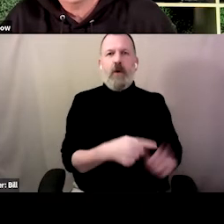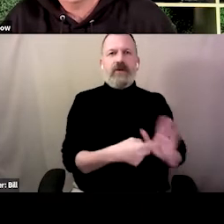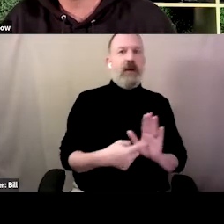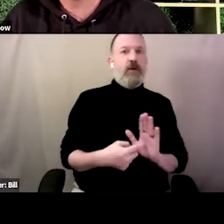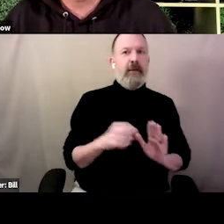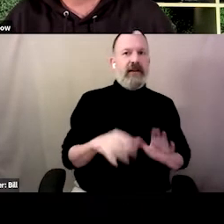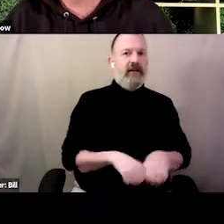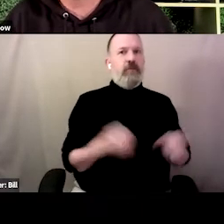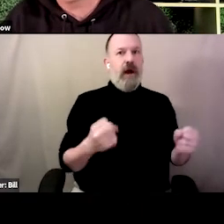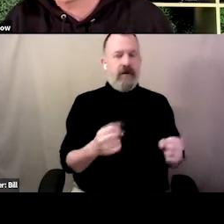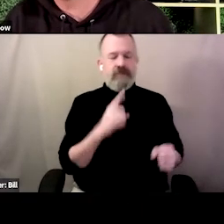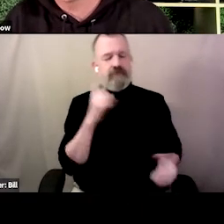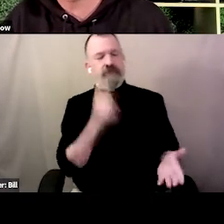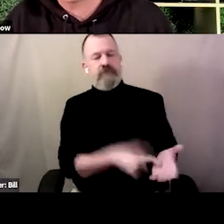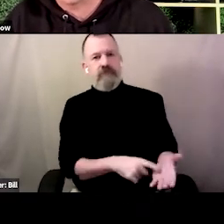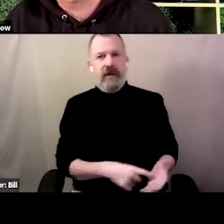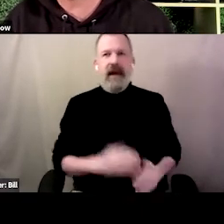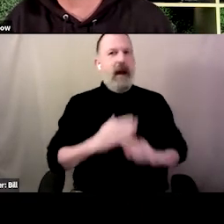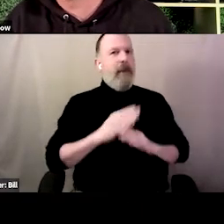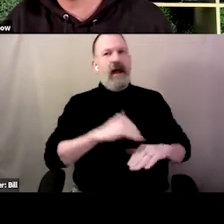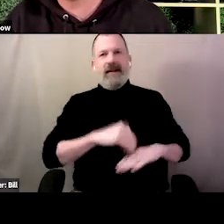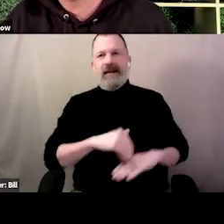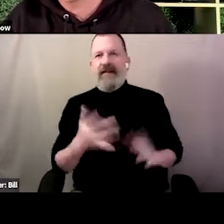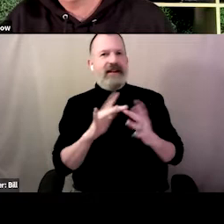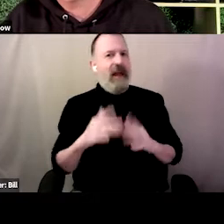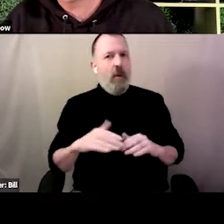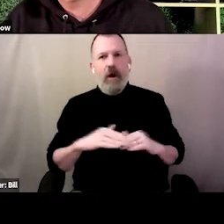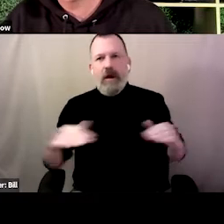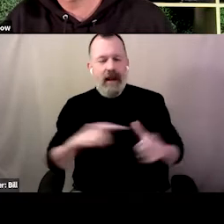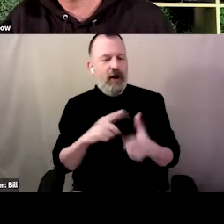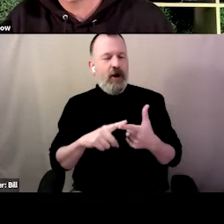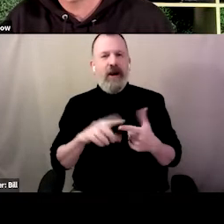it's being blocked at the network layer at the carrier layer by security tools,